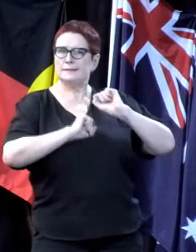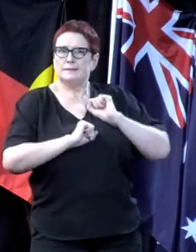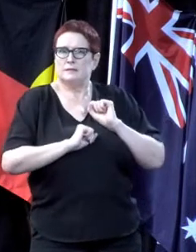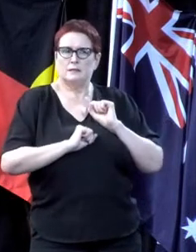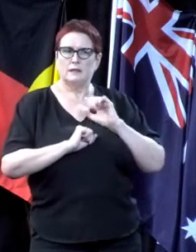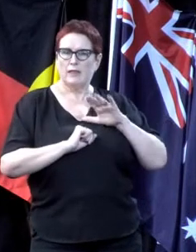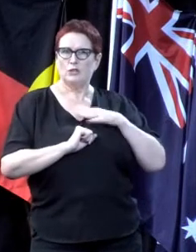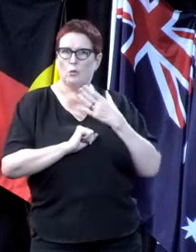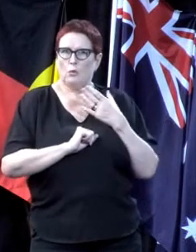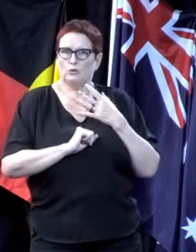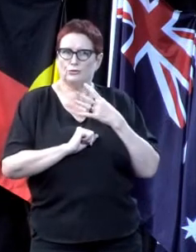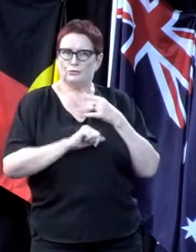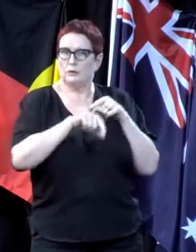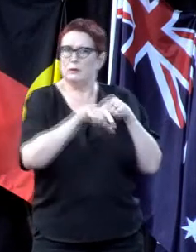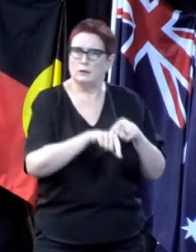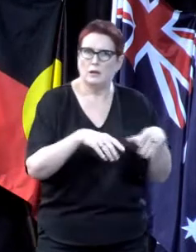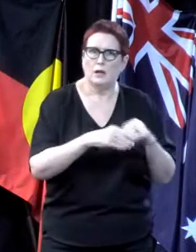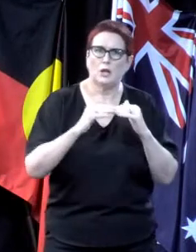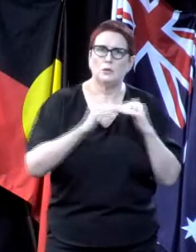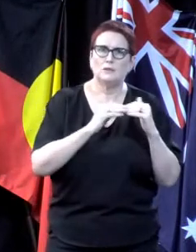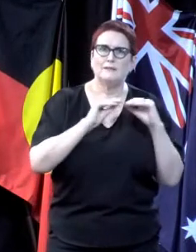of inclusion who are able to slip through the gaps?